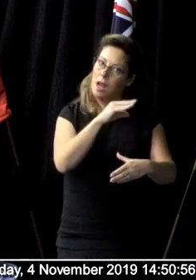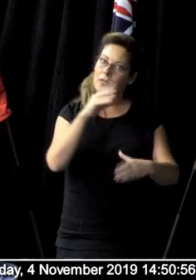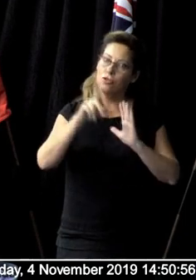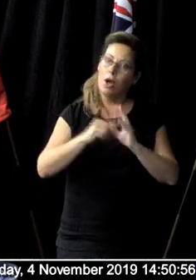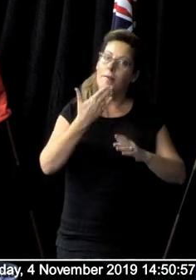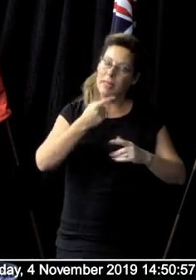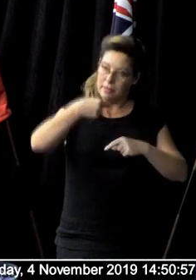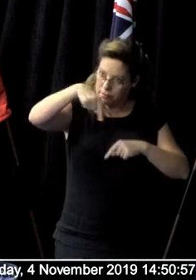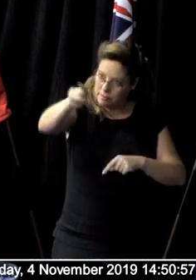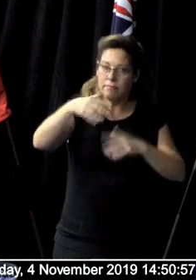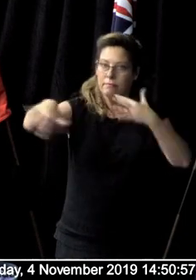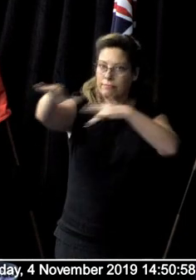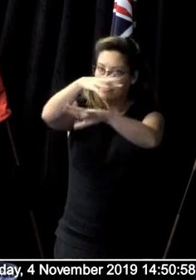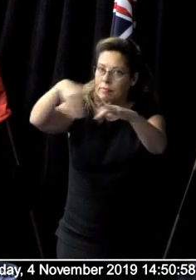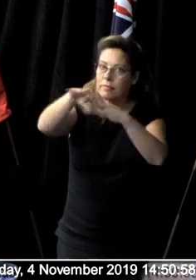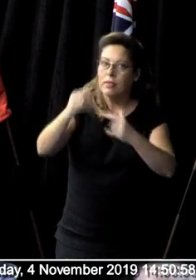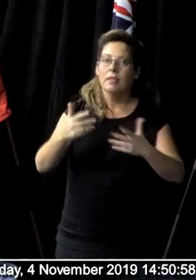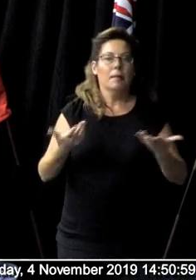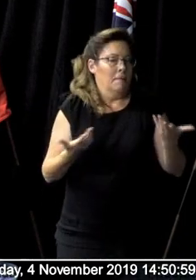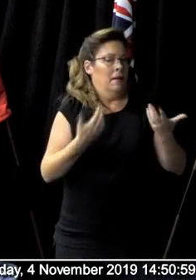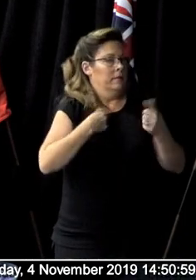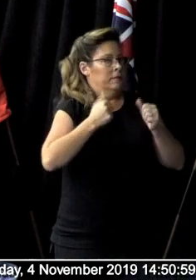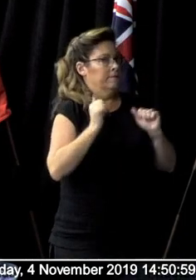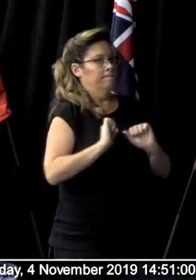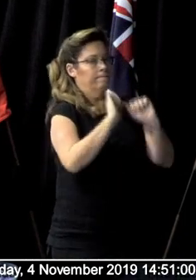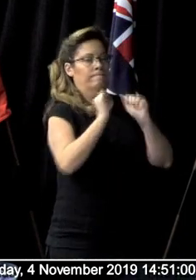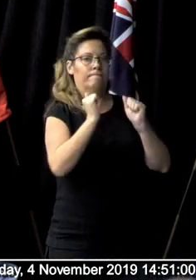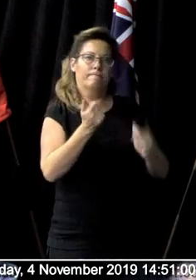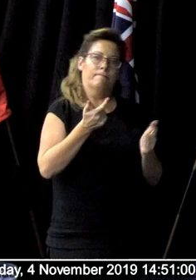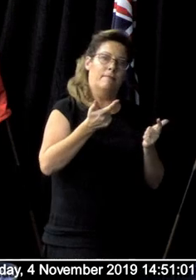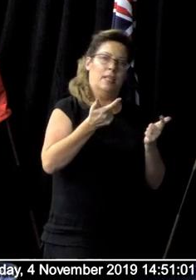So it seemed to be a decision that was made because it was easier supervision for the